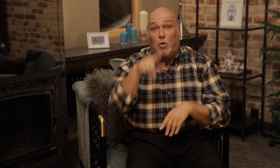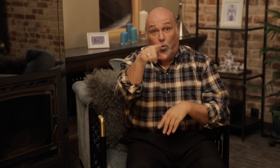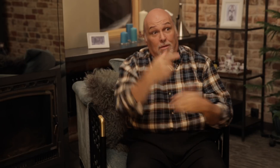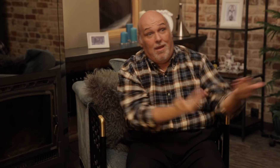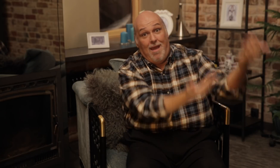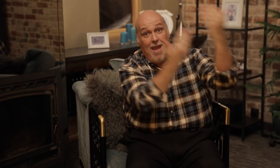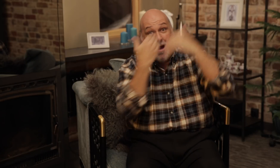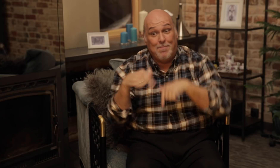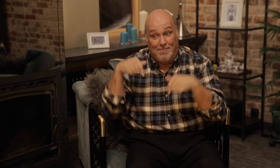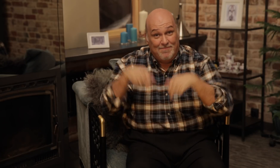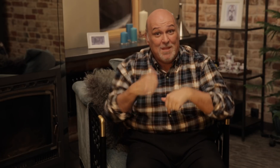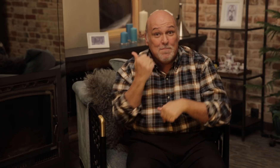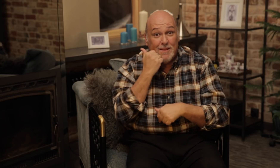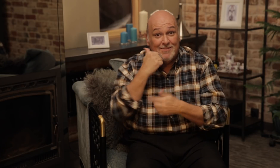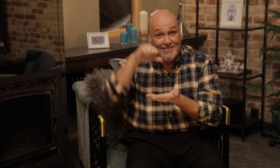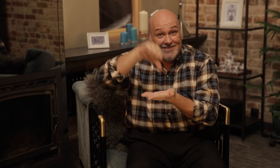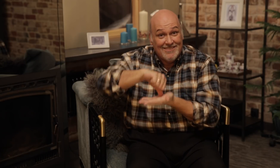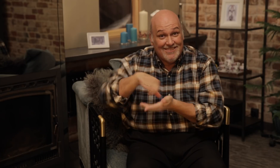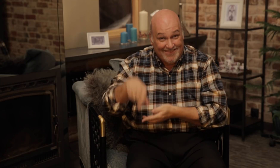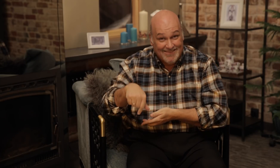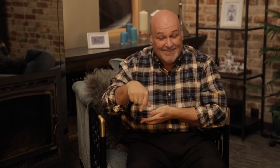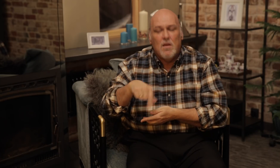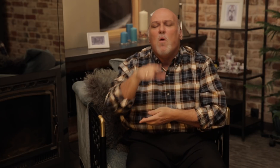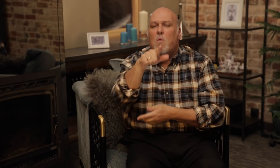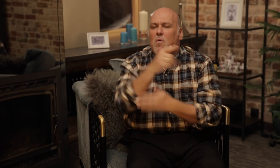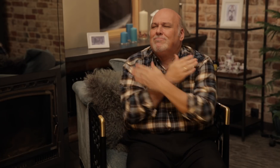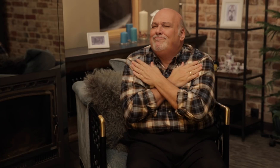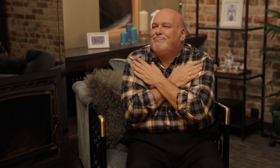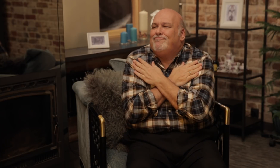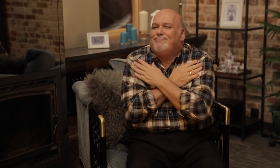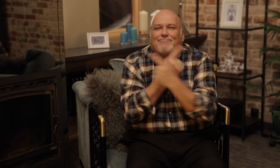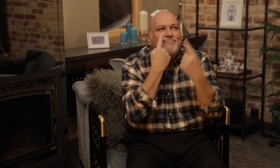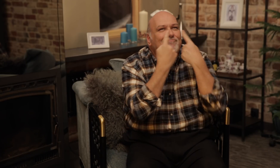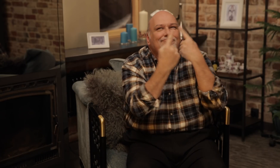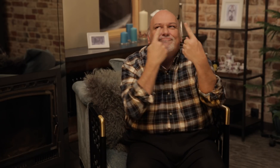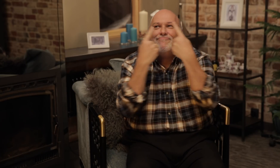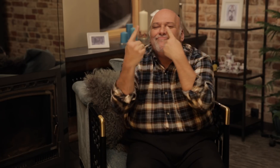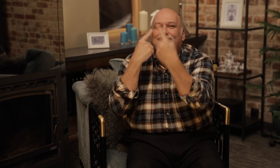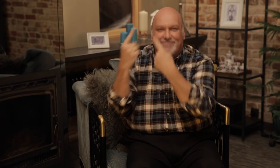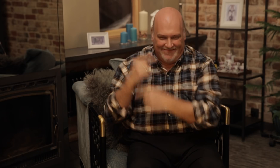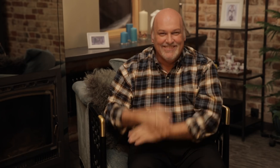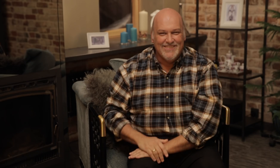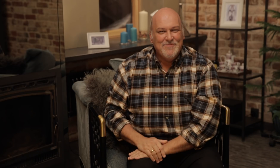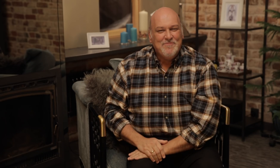and when you visit Moscow, you will come to love the differences as you explore.